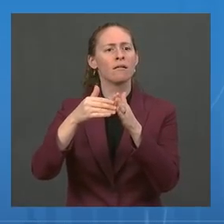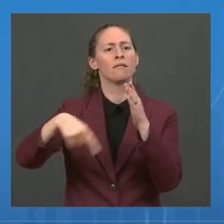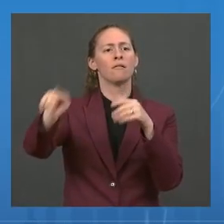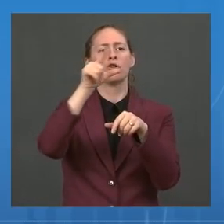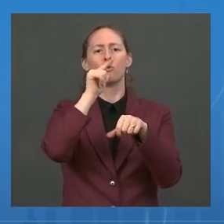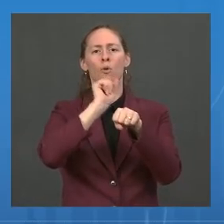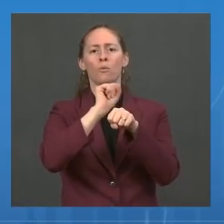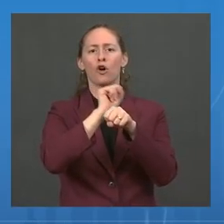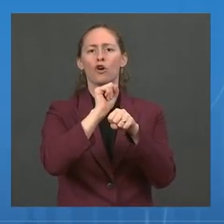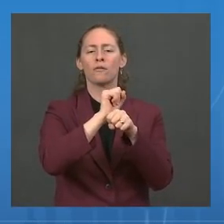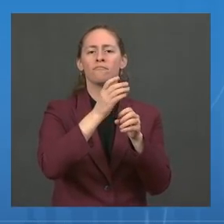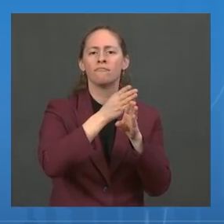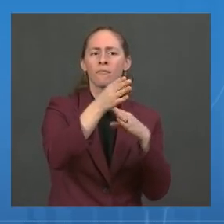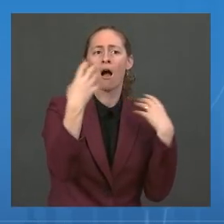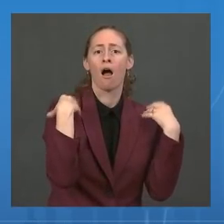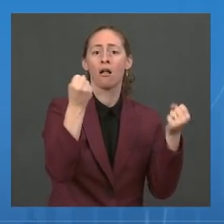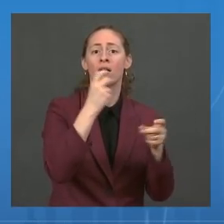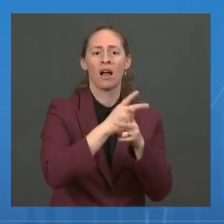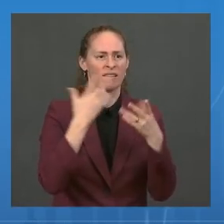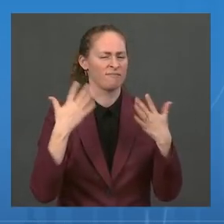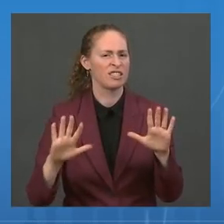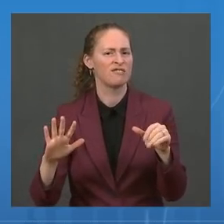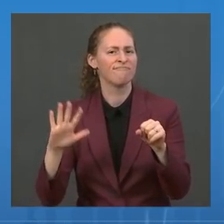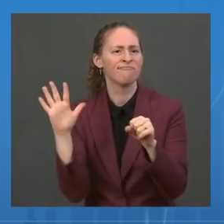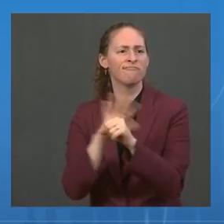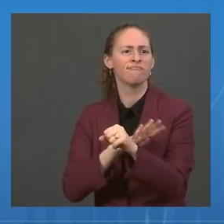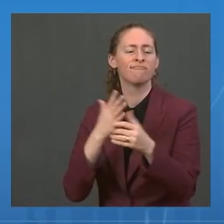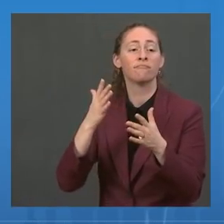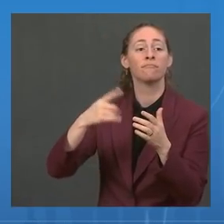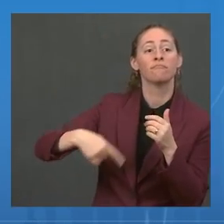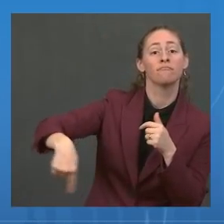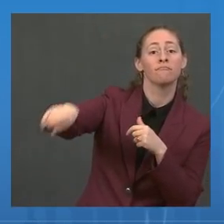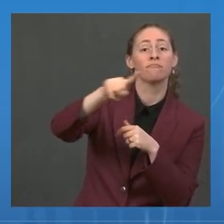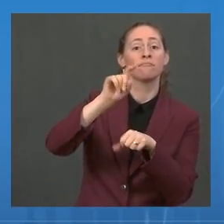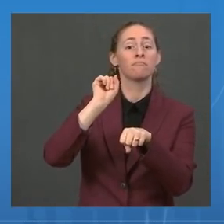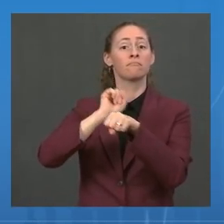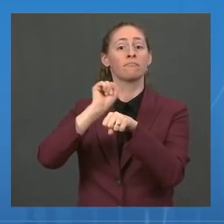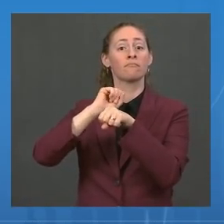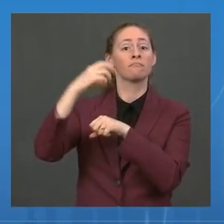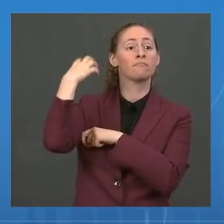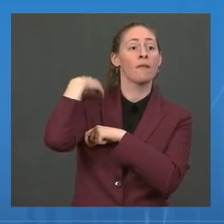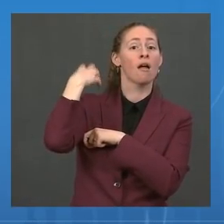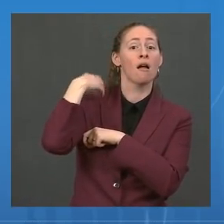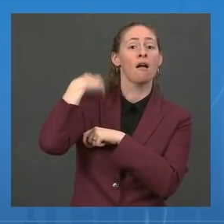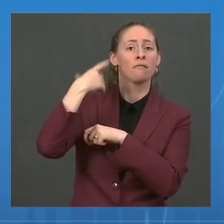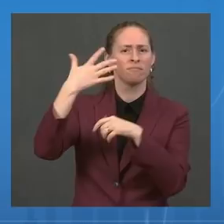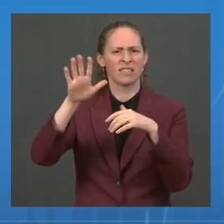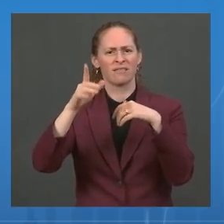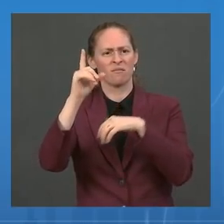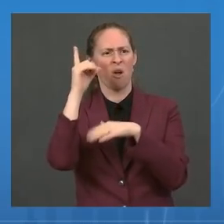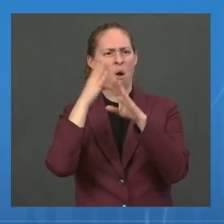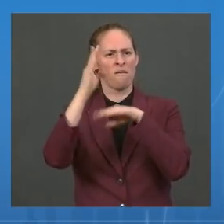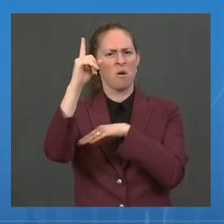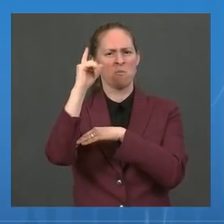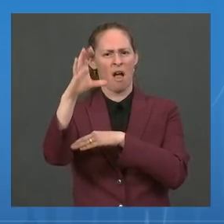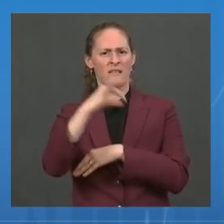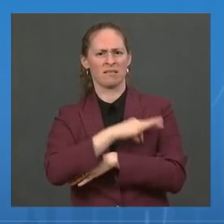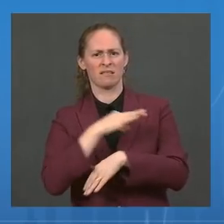and for all employers with 100 or more employees to ensure their workforce is fully vaccinated or tested